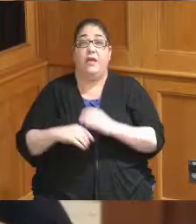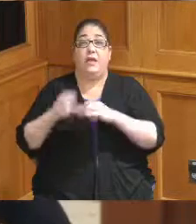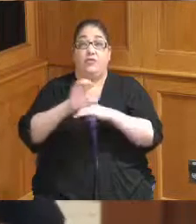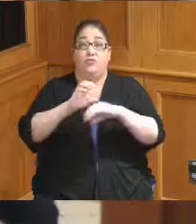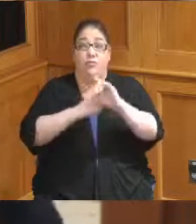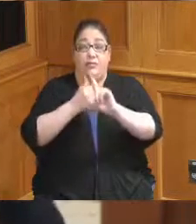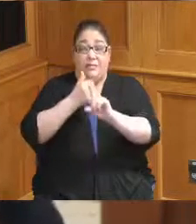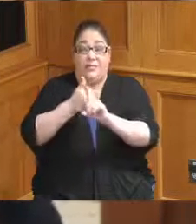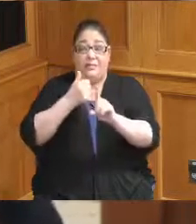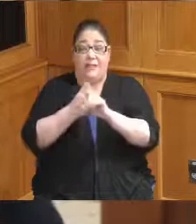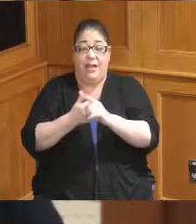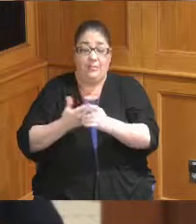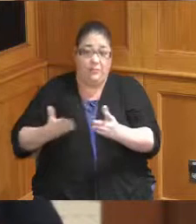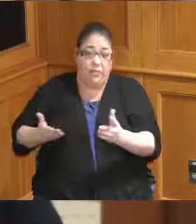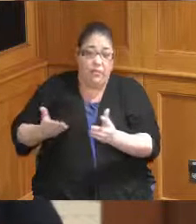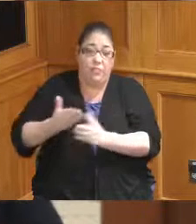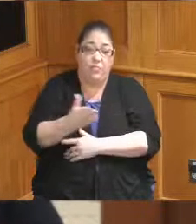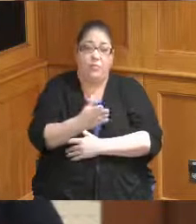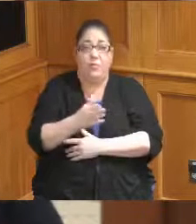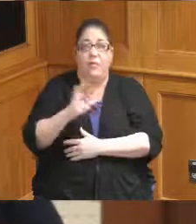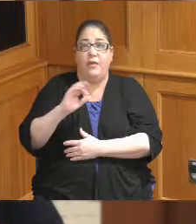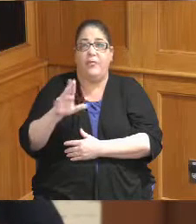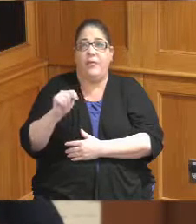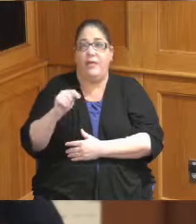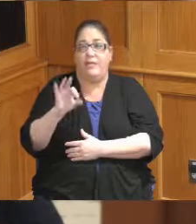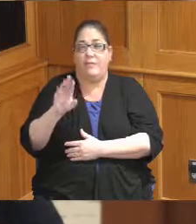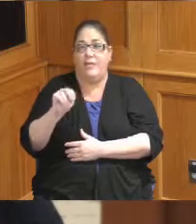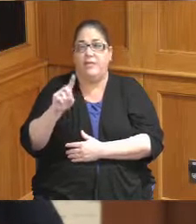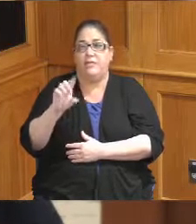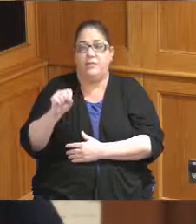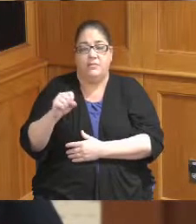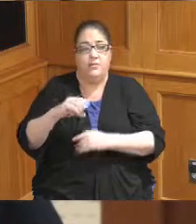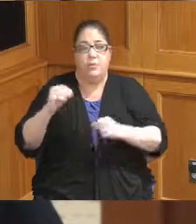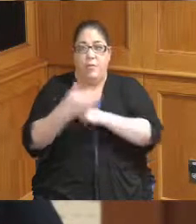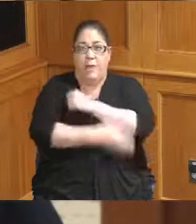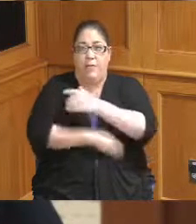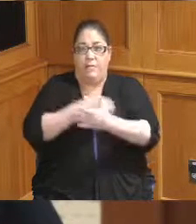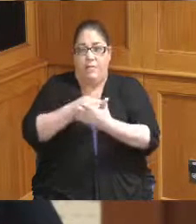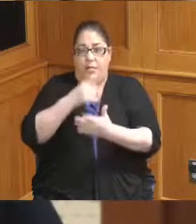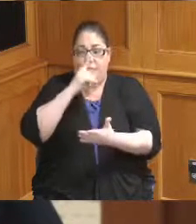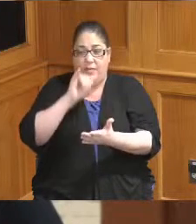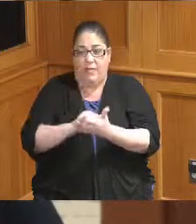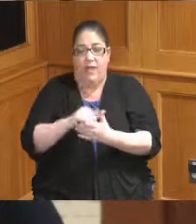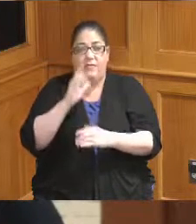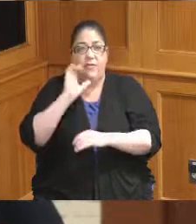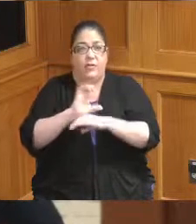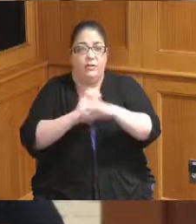Federal grant funds no MSD money is being utilized in this regard for the construction of this phase